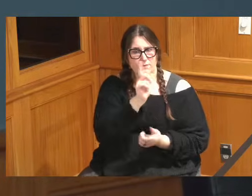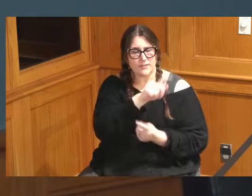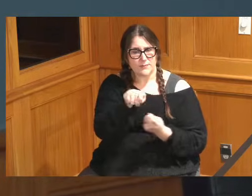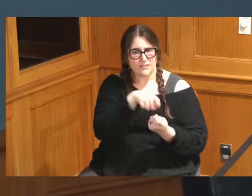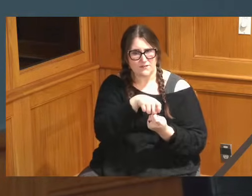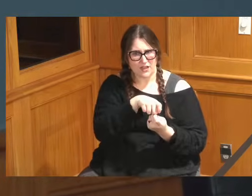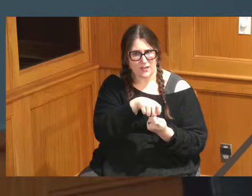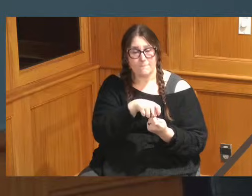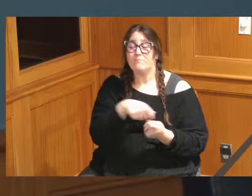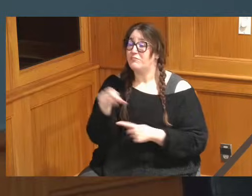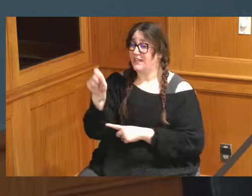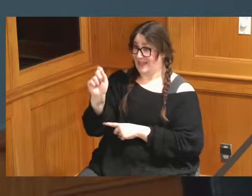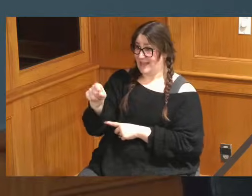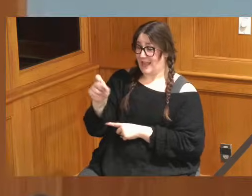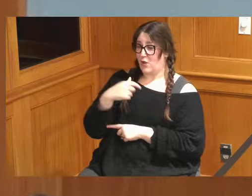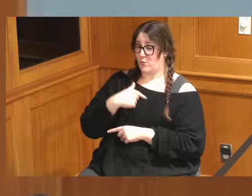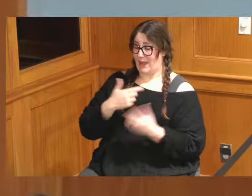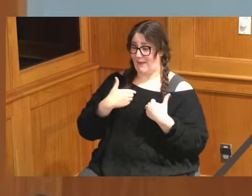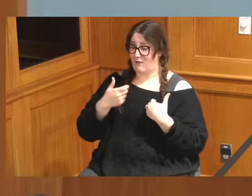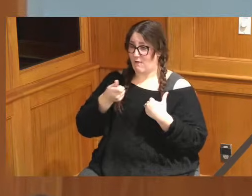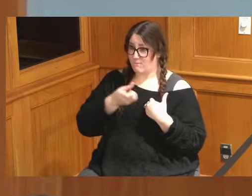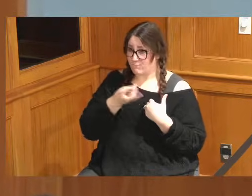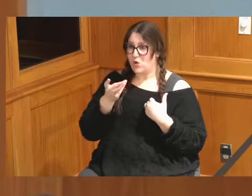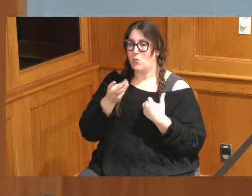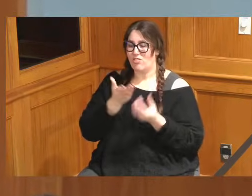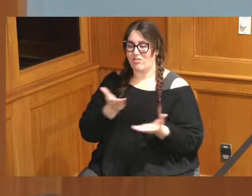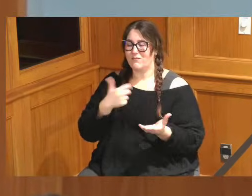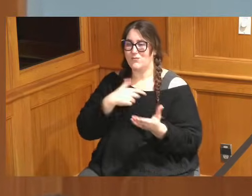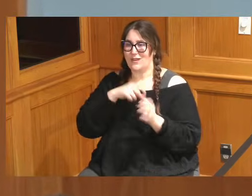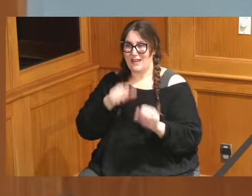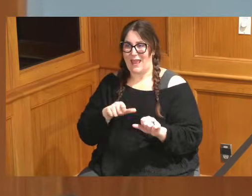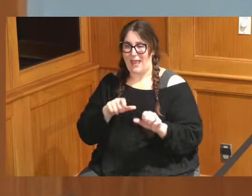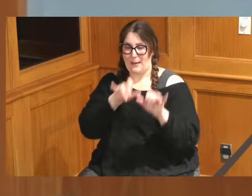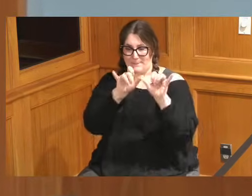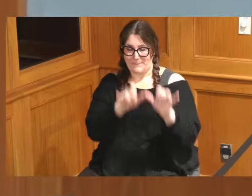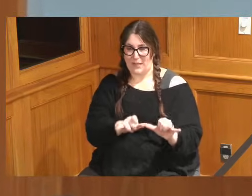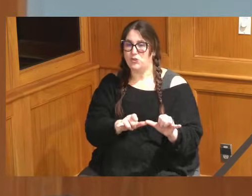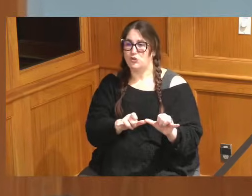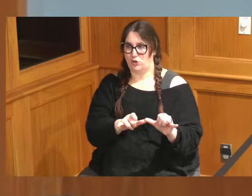we have a we have a couple steps in the process and we have technologies by which we go back to